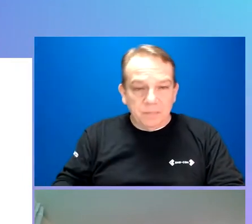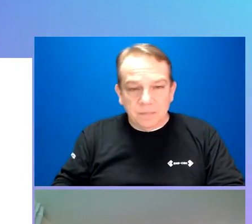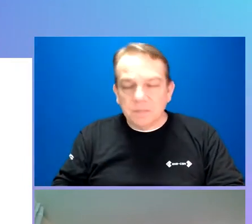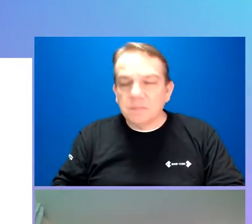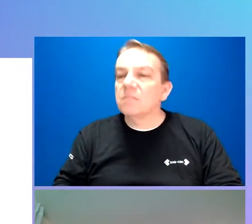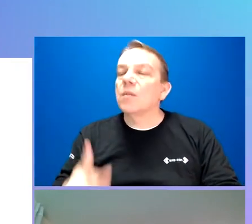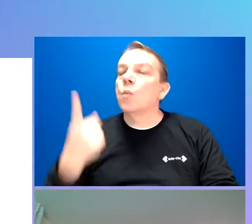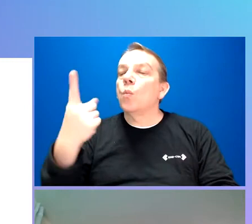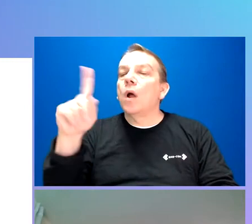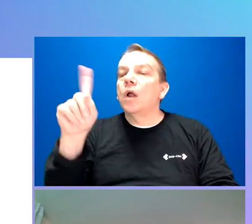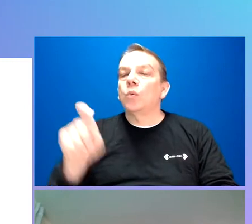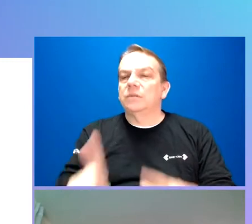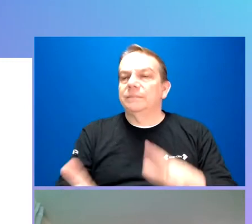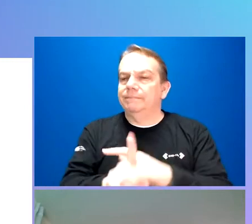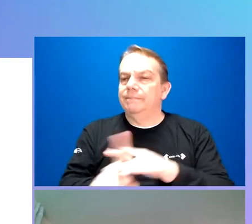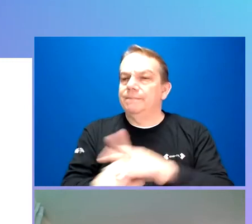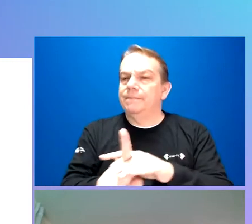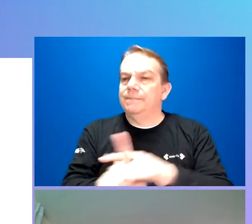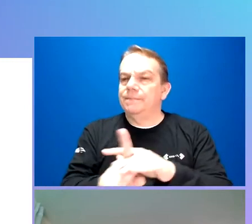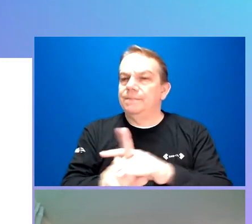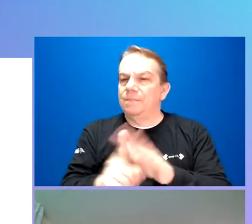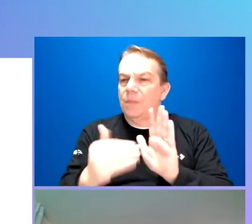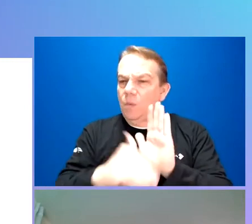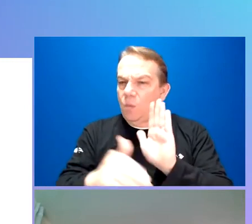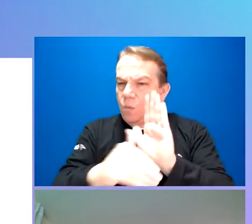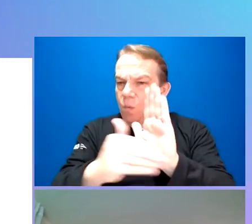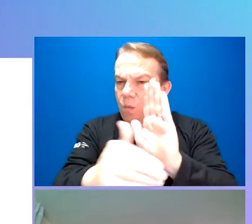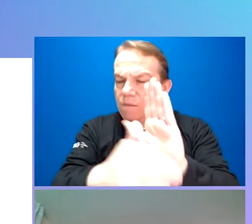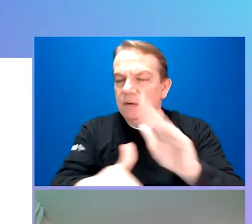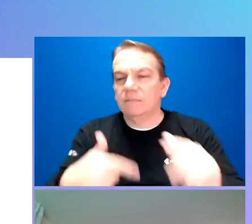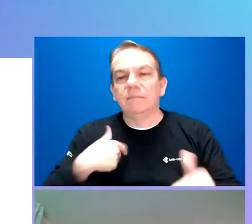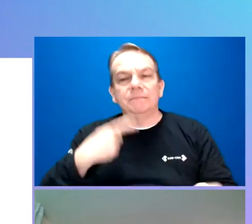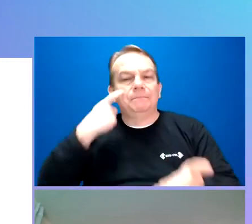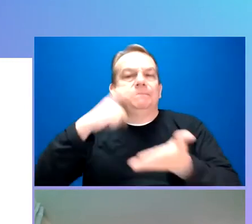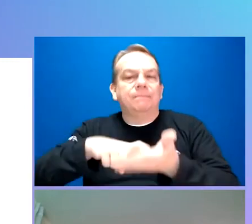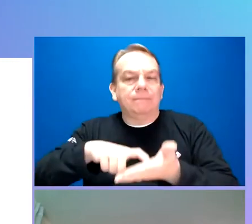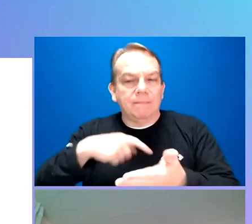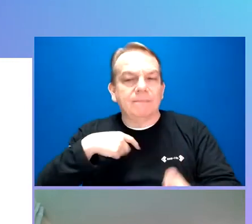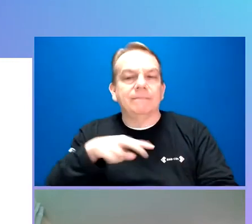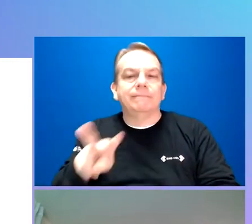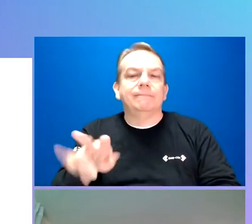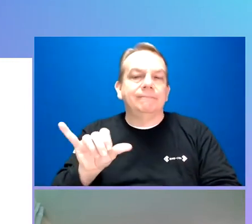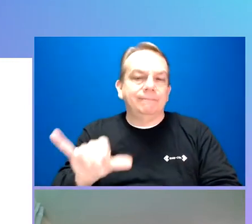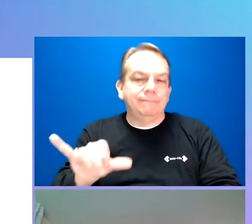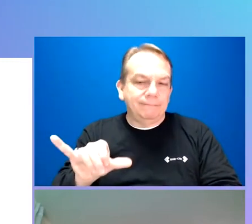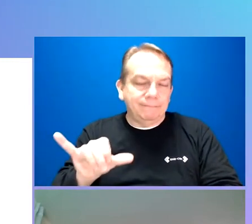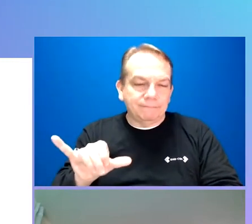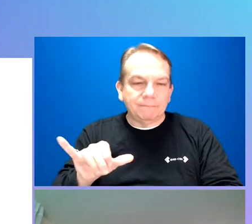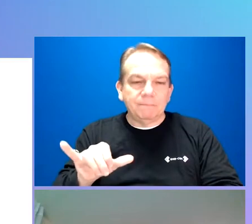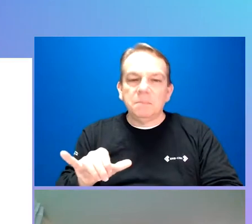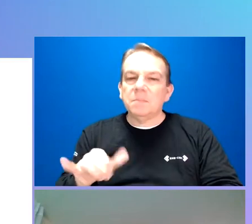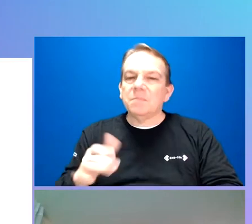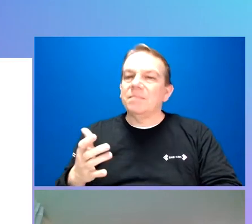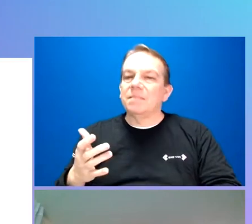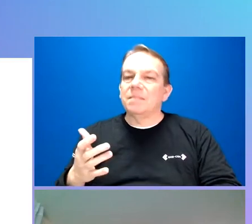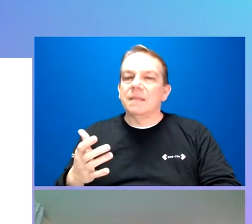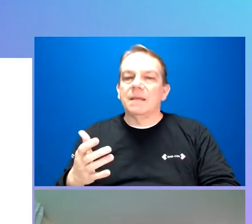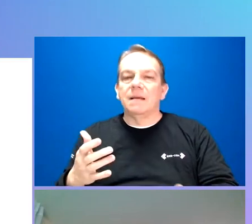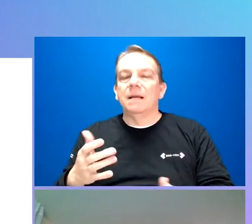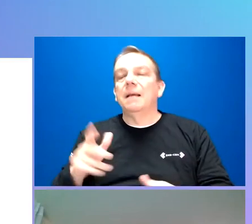again and again. Uh, I also found that, um, there was a lack